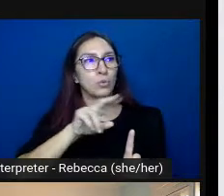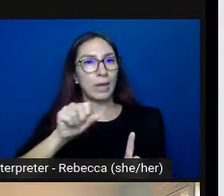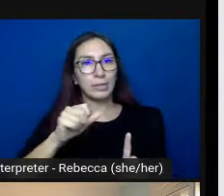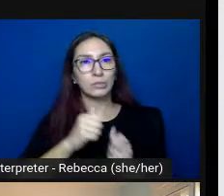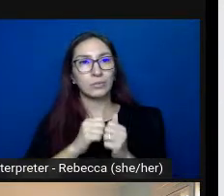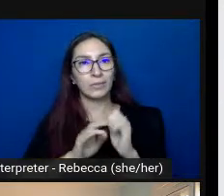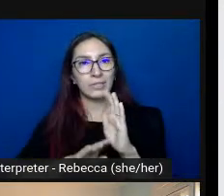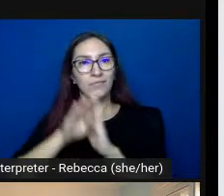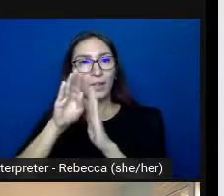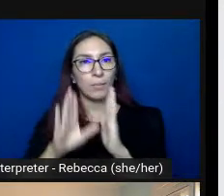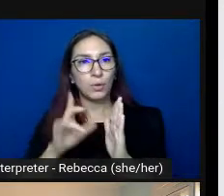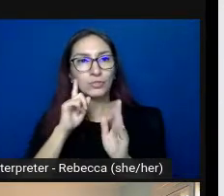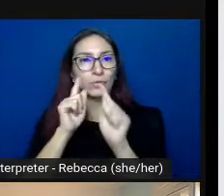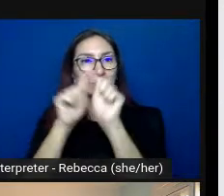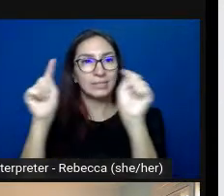some people